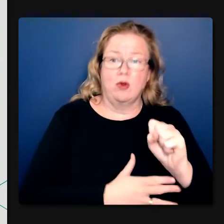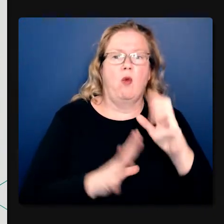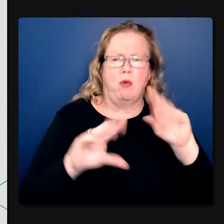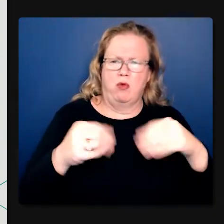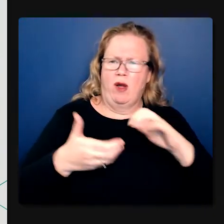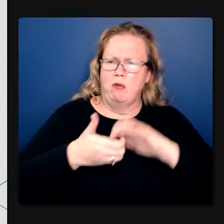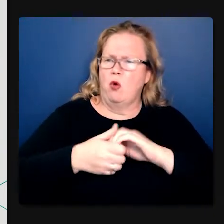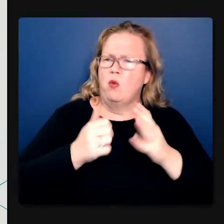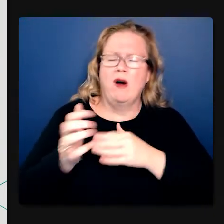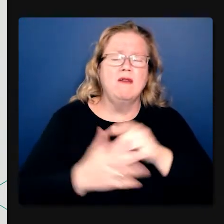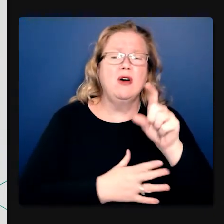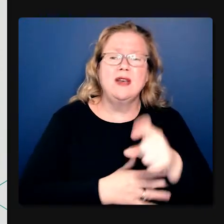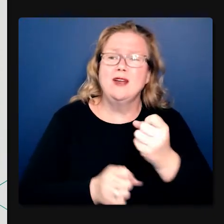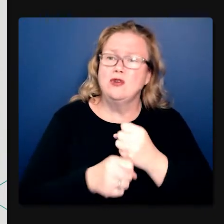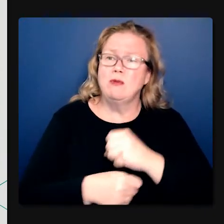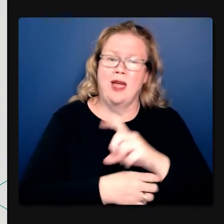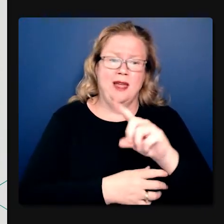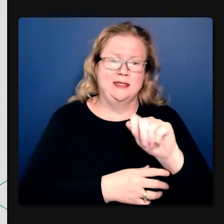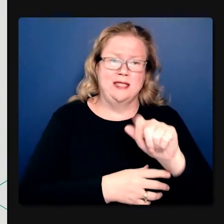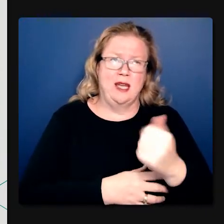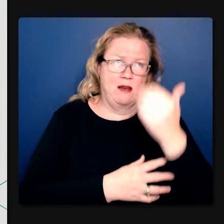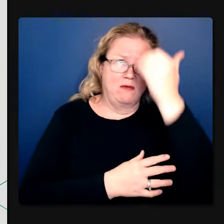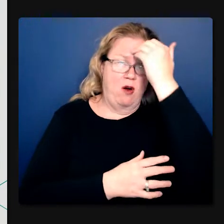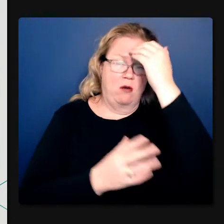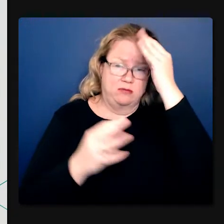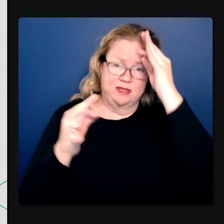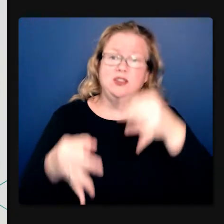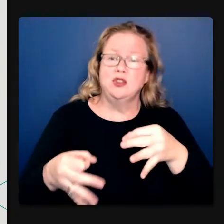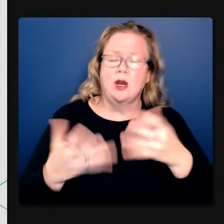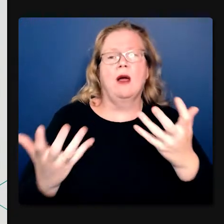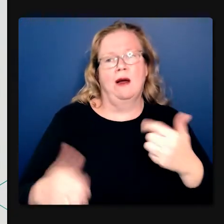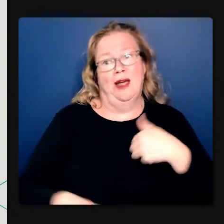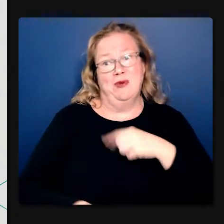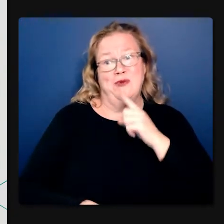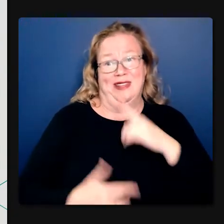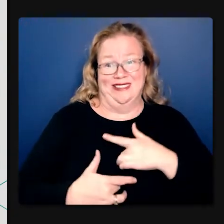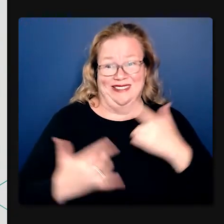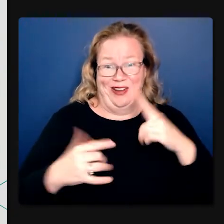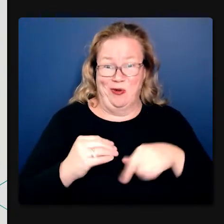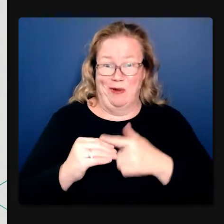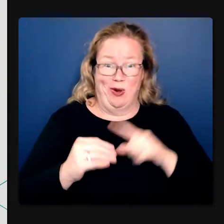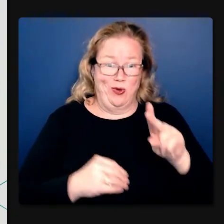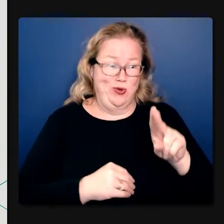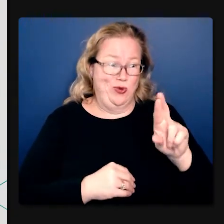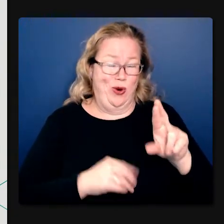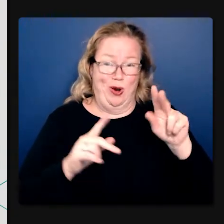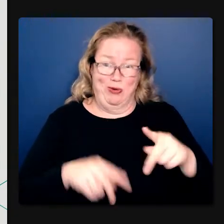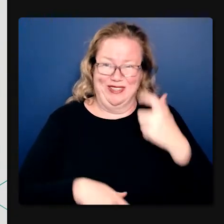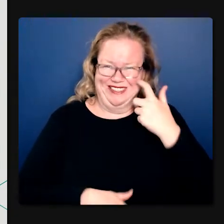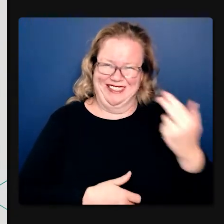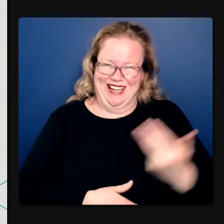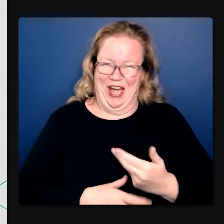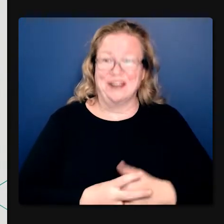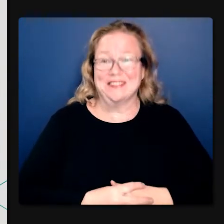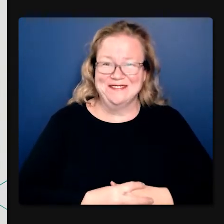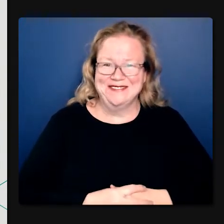with whatever they need to make data-informed decisions. And I'm actually really excited about the UR person we just hired for our team.